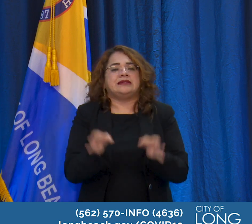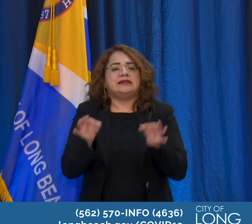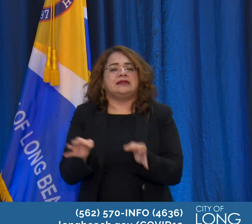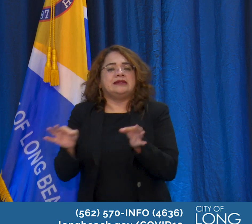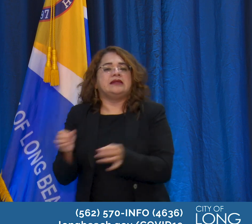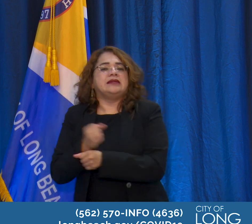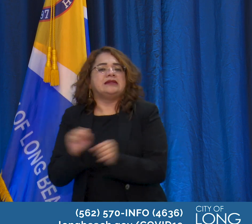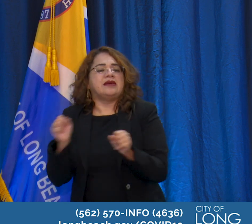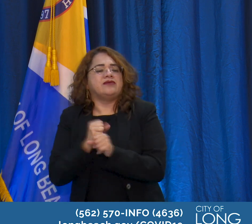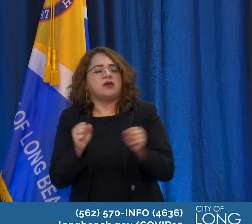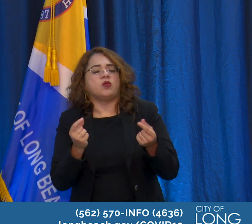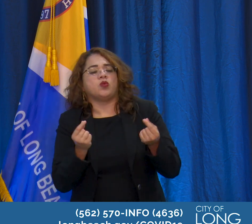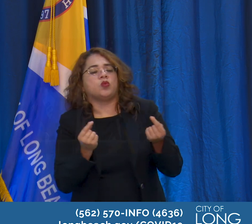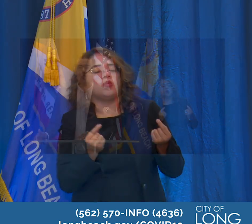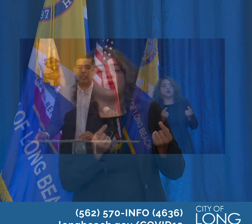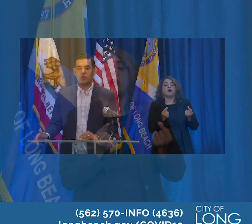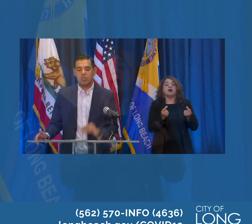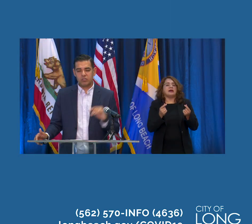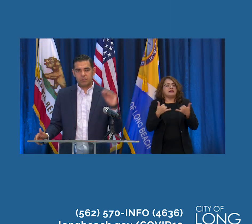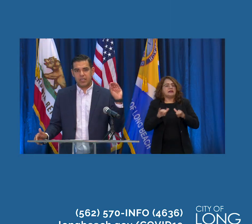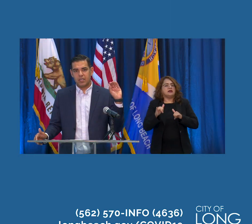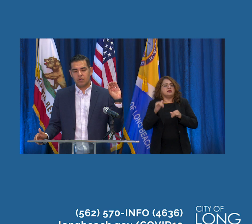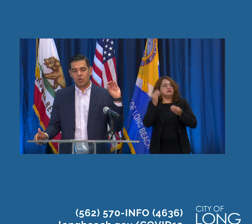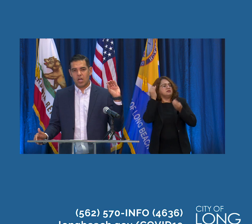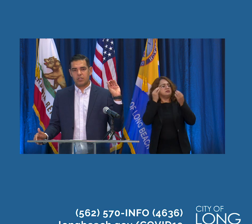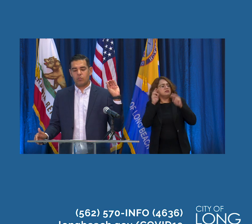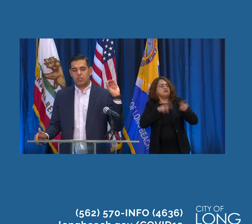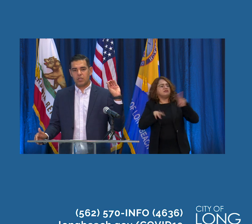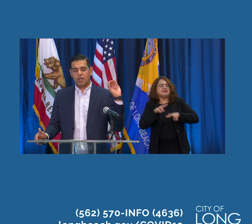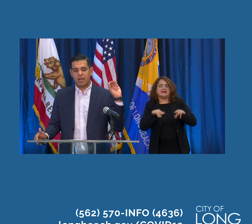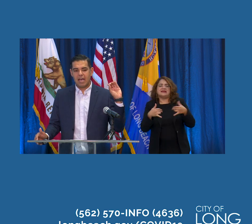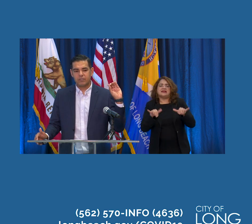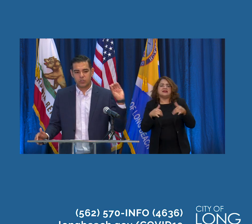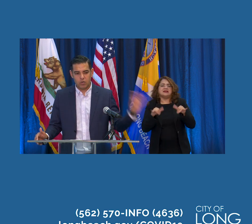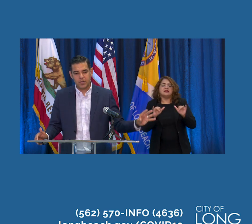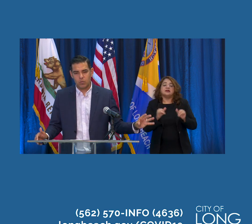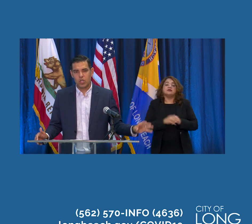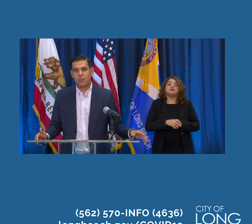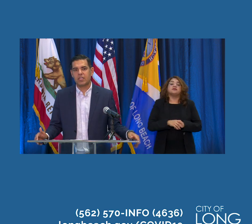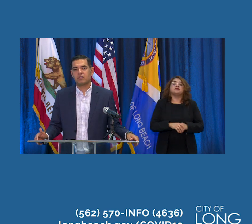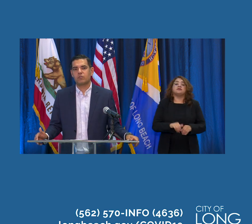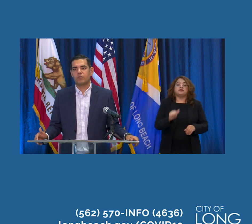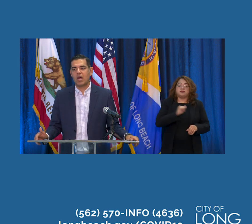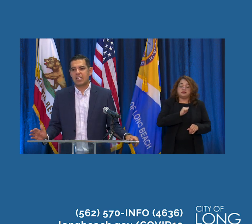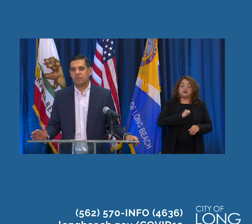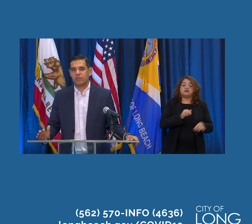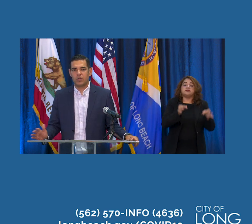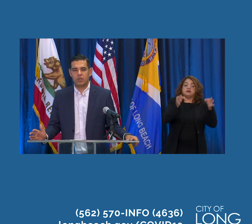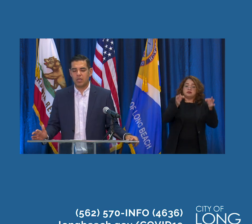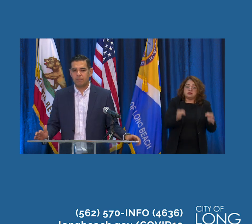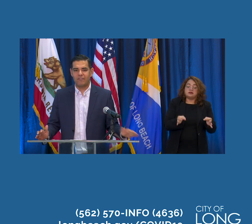So the reopening, we used to be, we have determined re-openings for a variety of different factors.